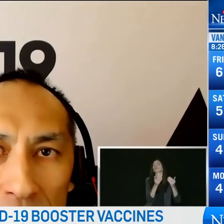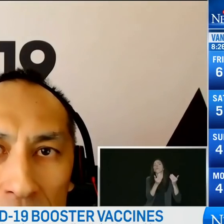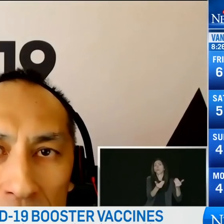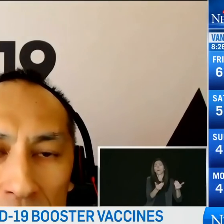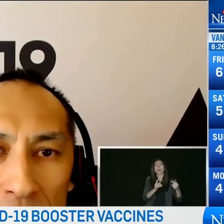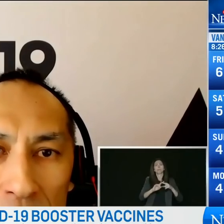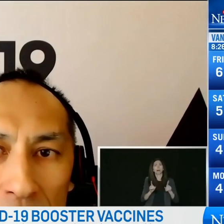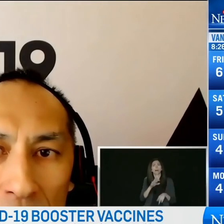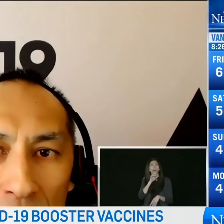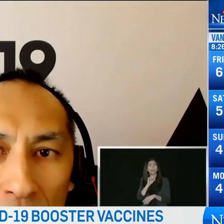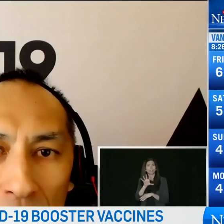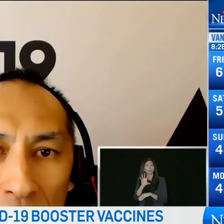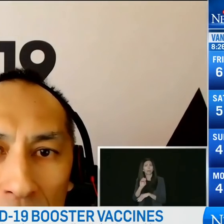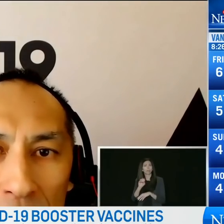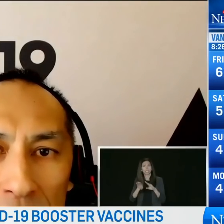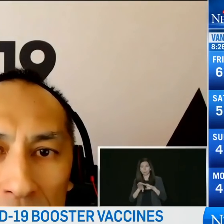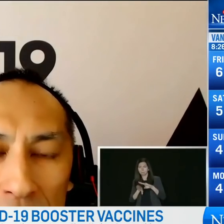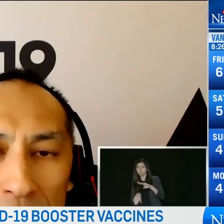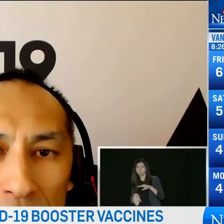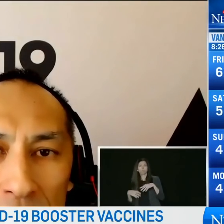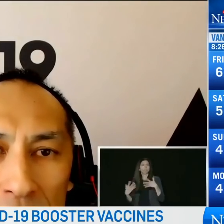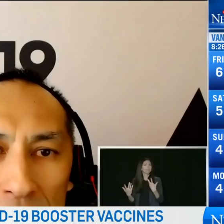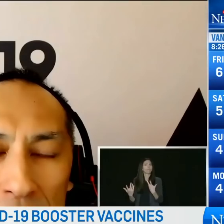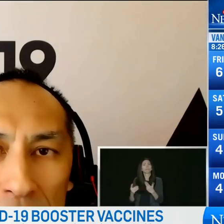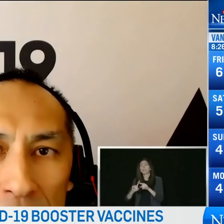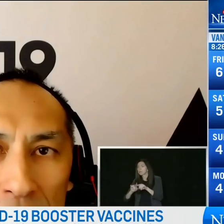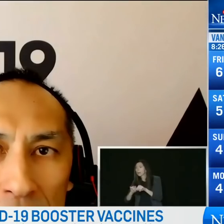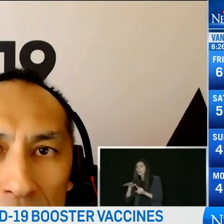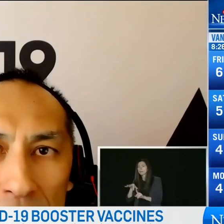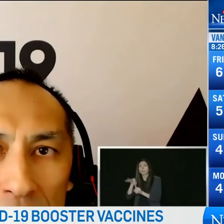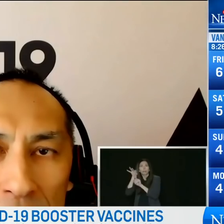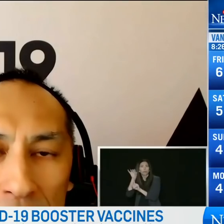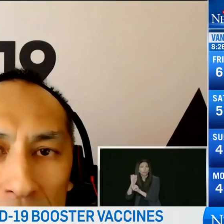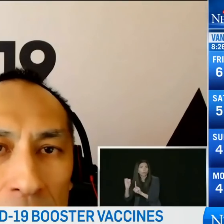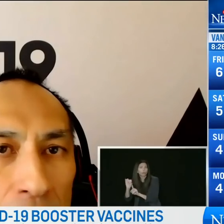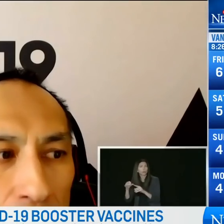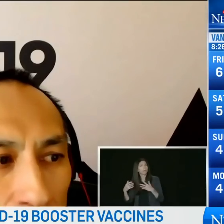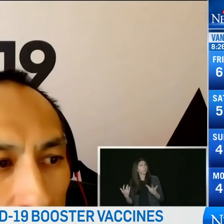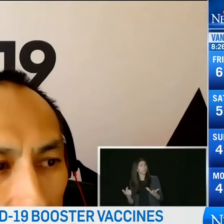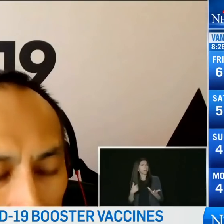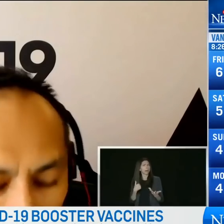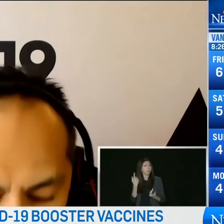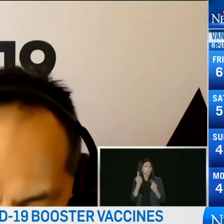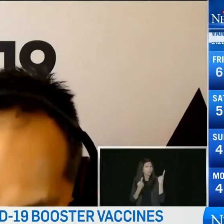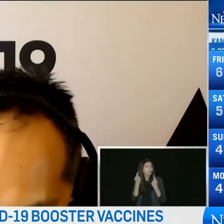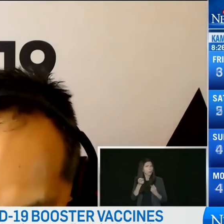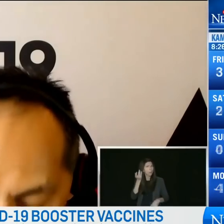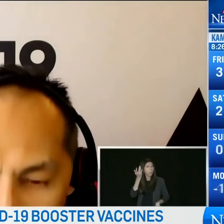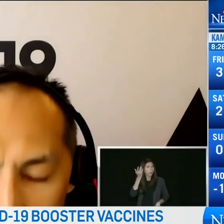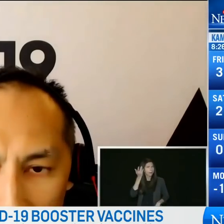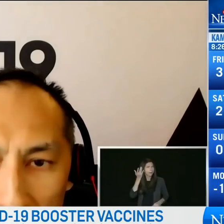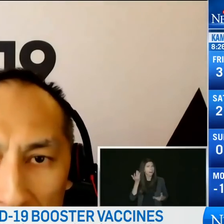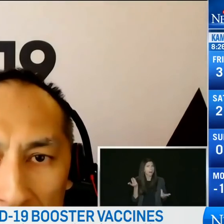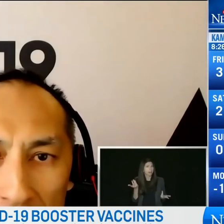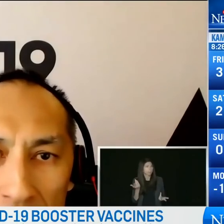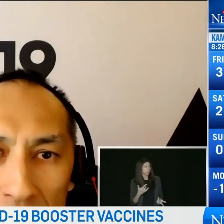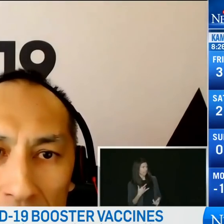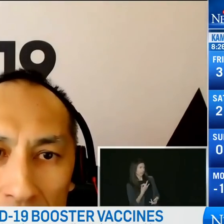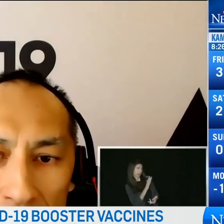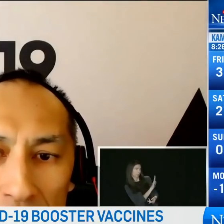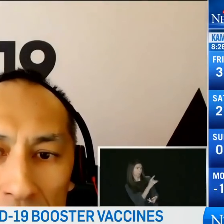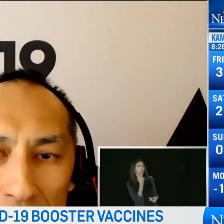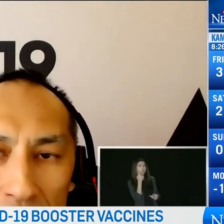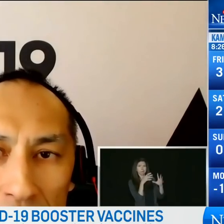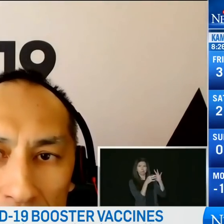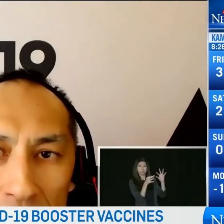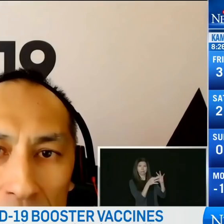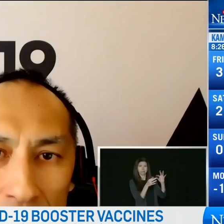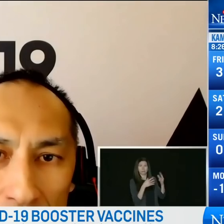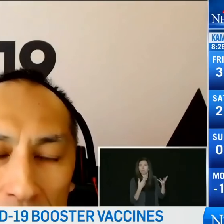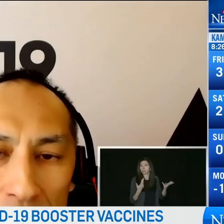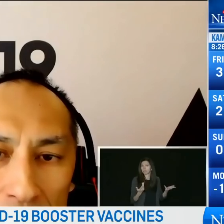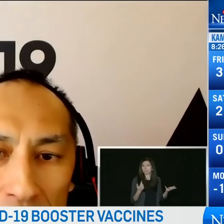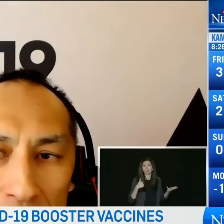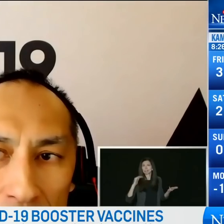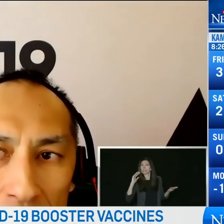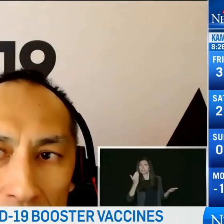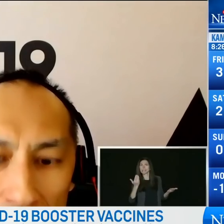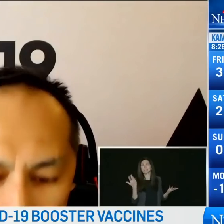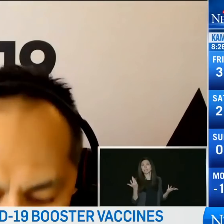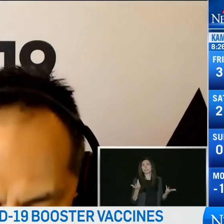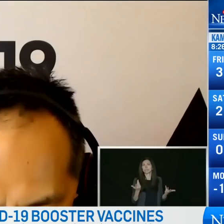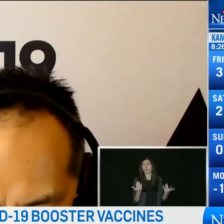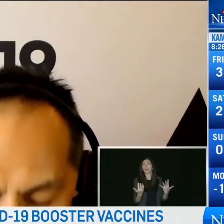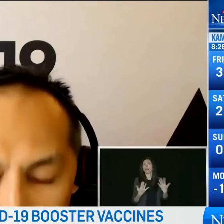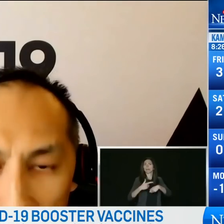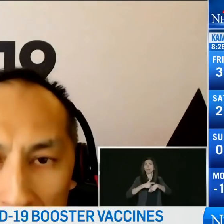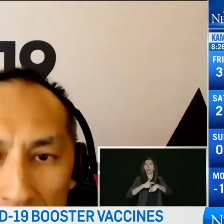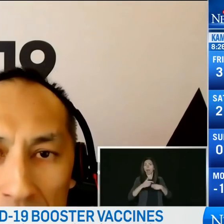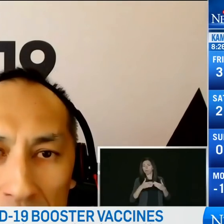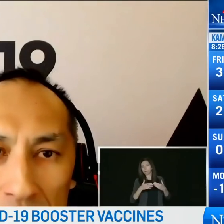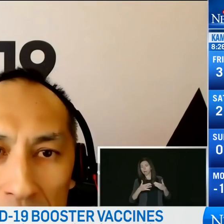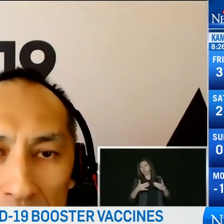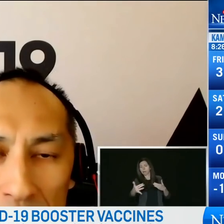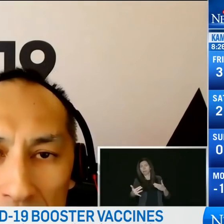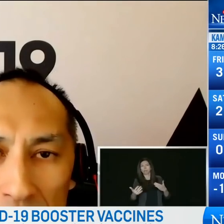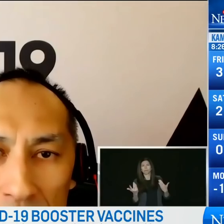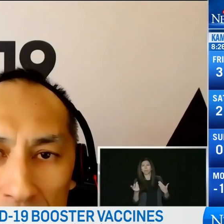FIFTY AND UP, THEY SHOULD GET A